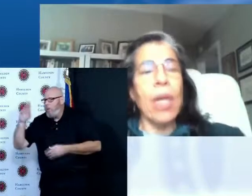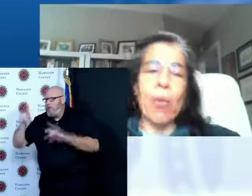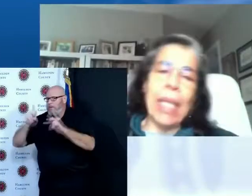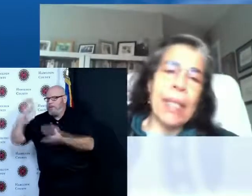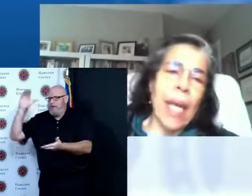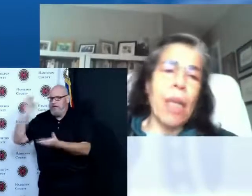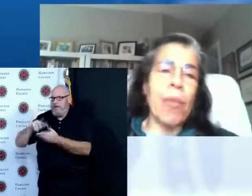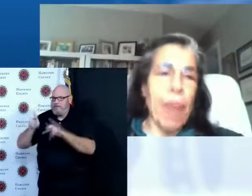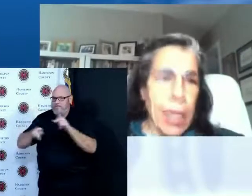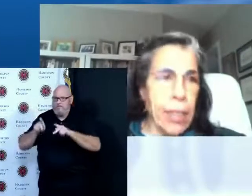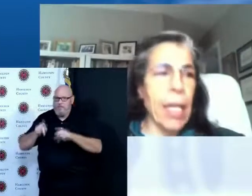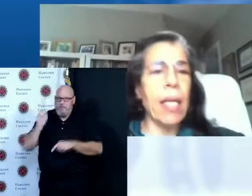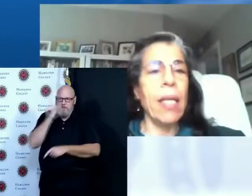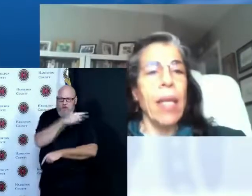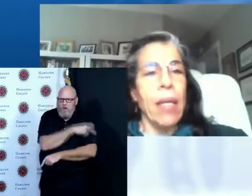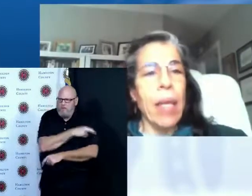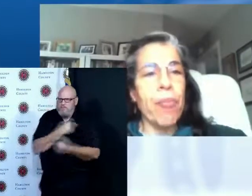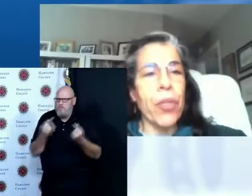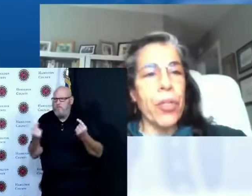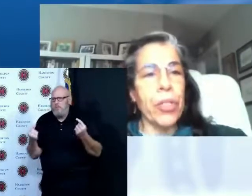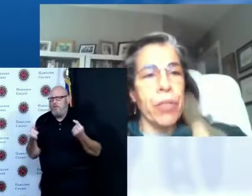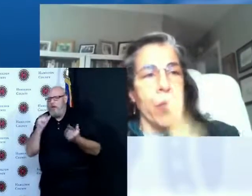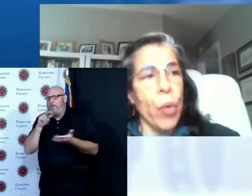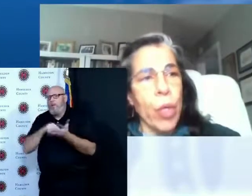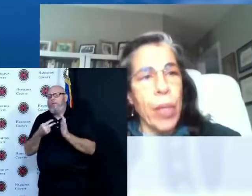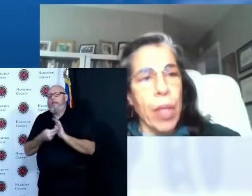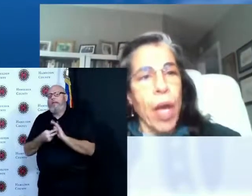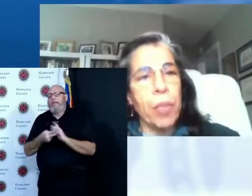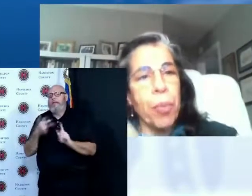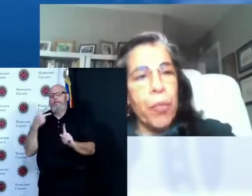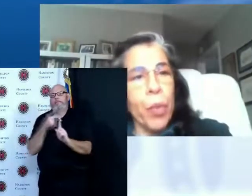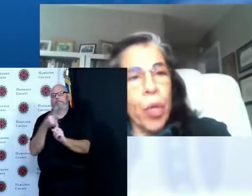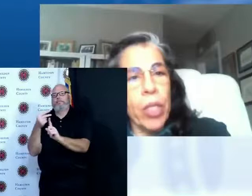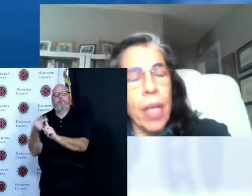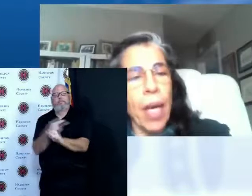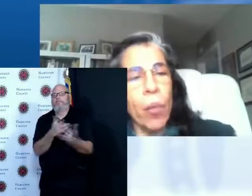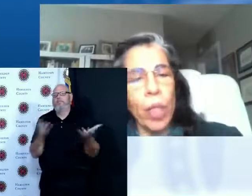I don't mean attacking but vaccinating them first you are going to the hospital fewer are dying what